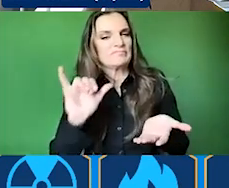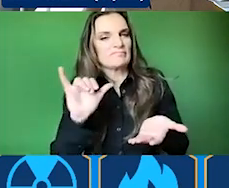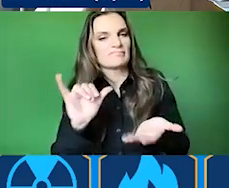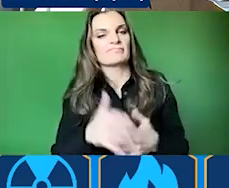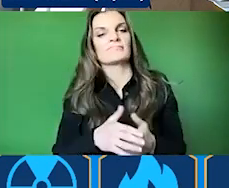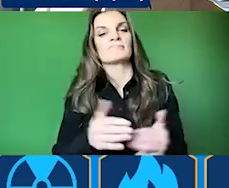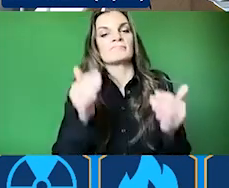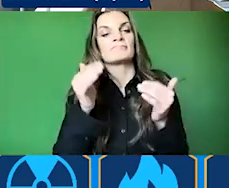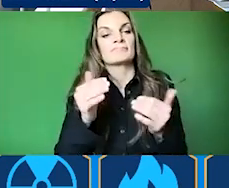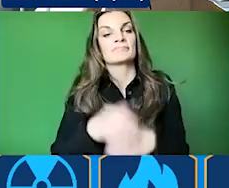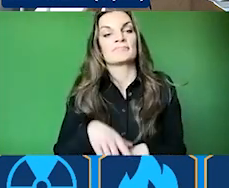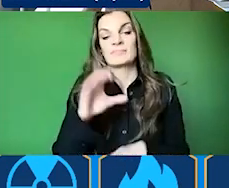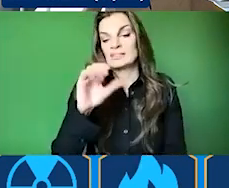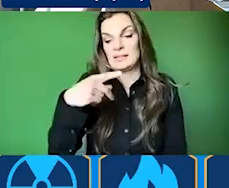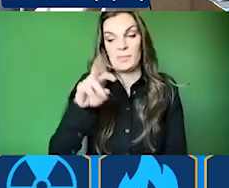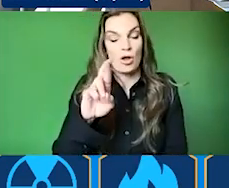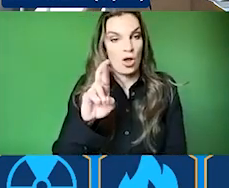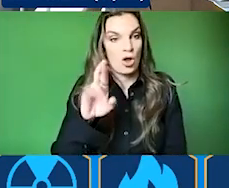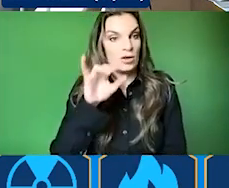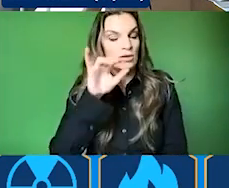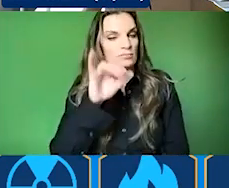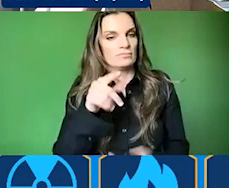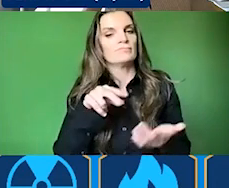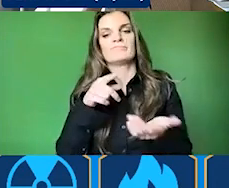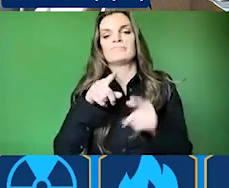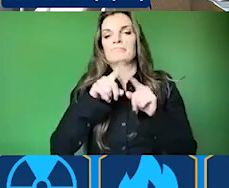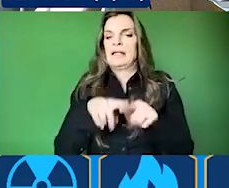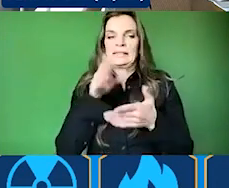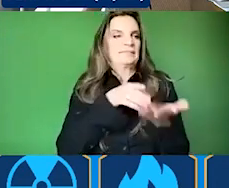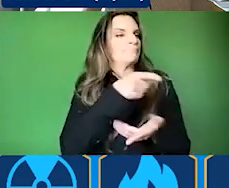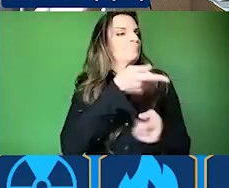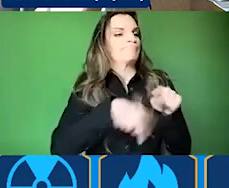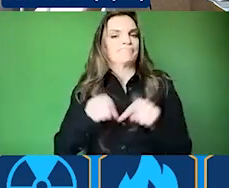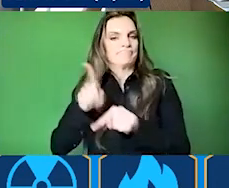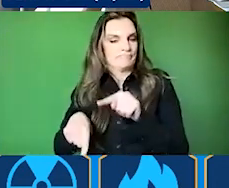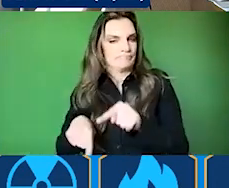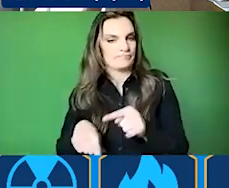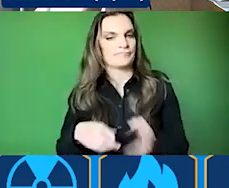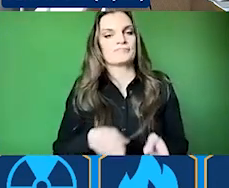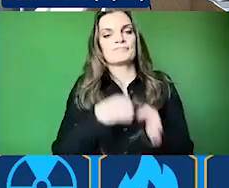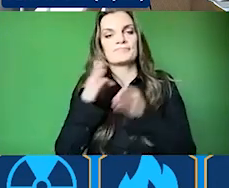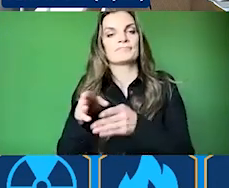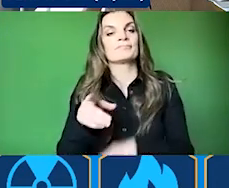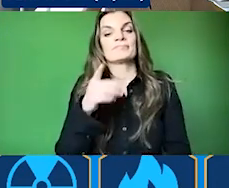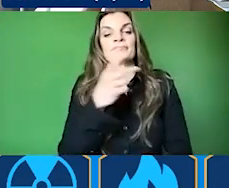can get aerosolized. Patient isolation and quarantine and